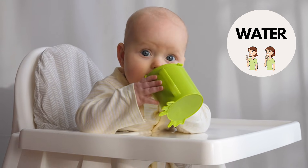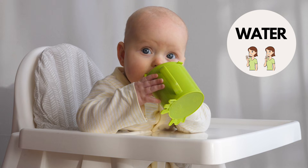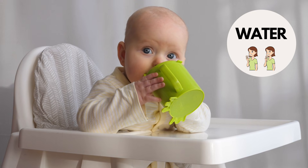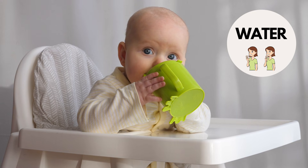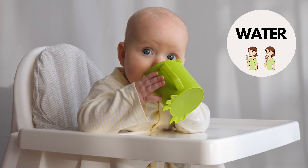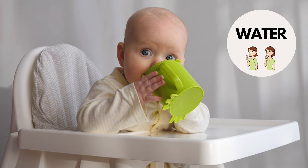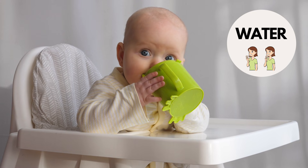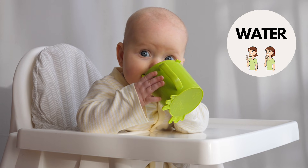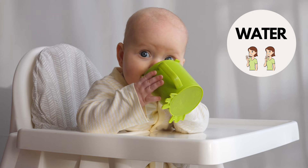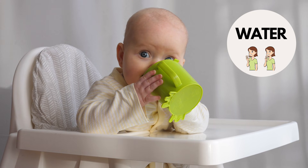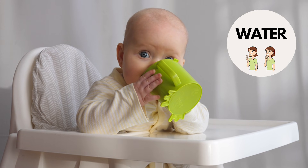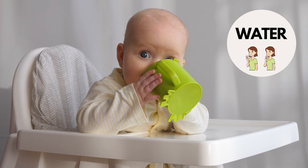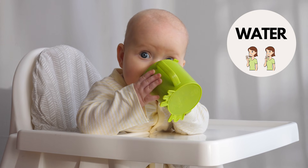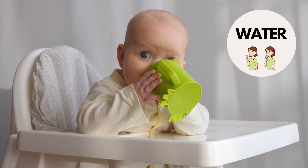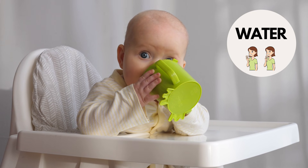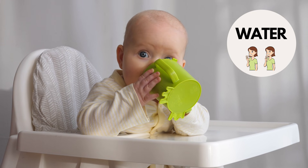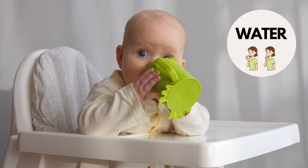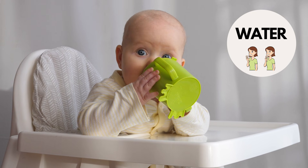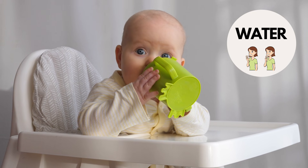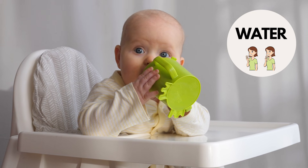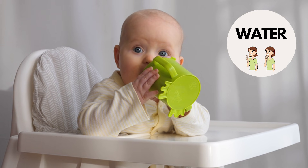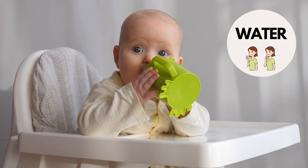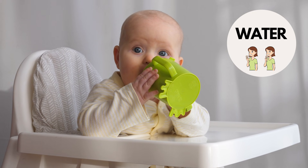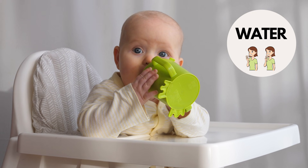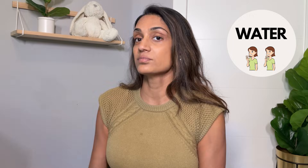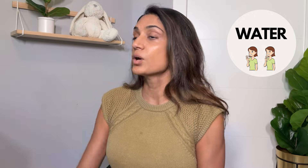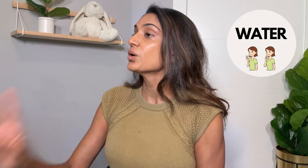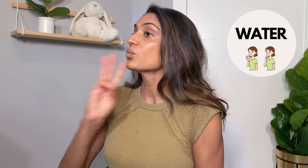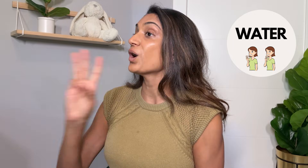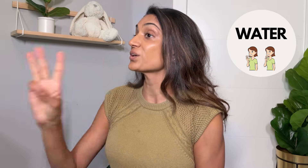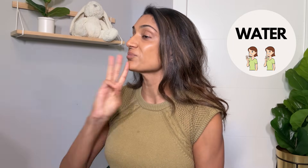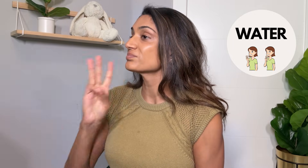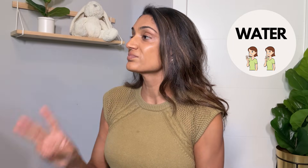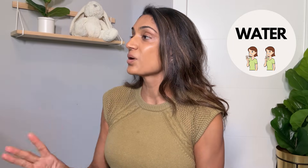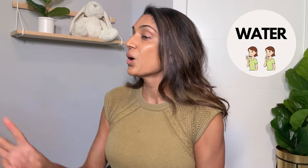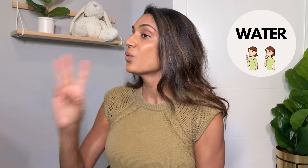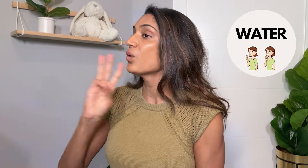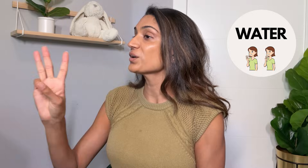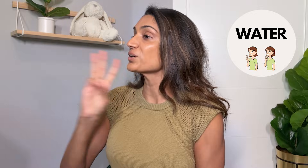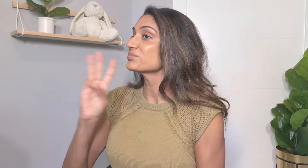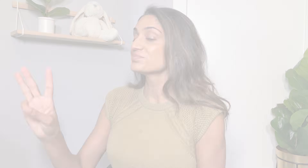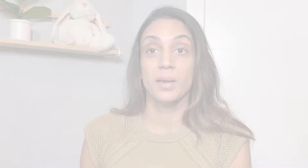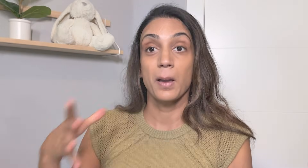and differentiate what they actually may need at a meal or when out. Water.